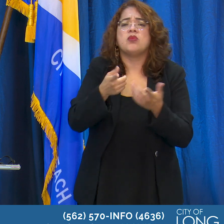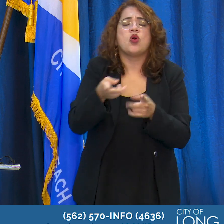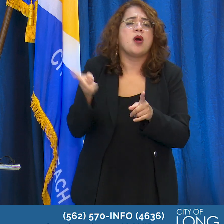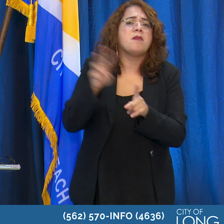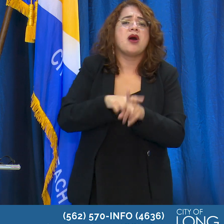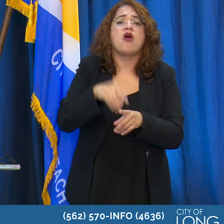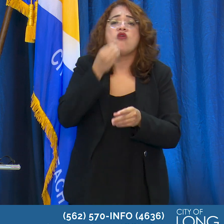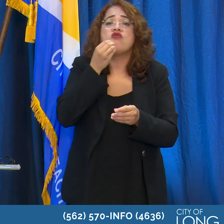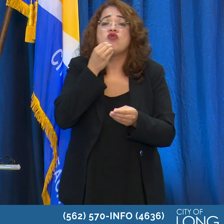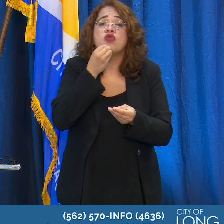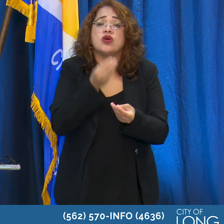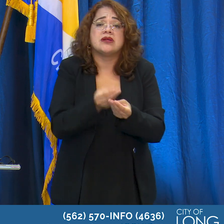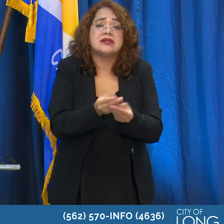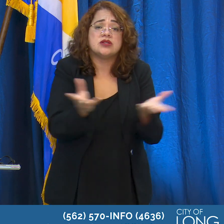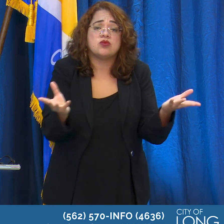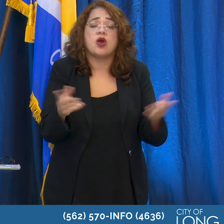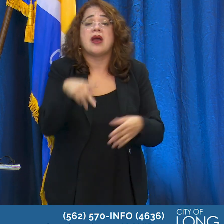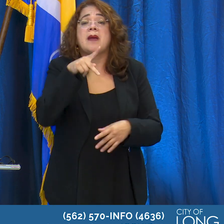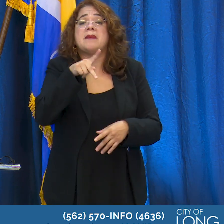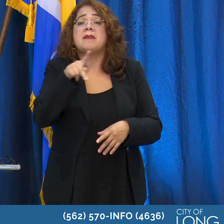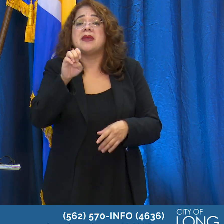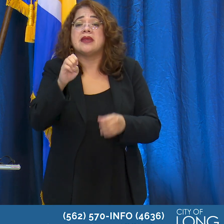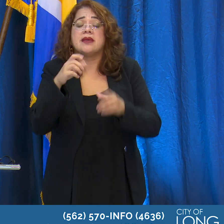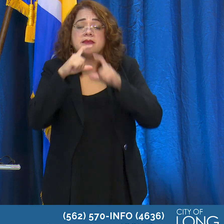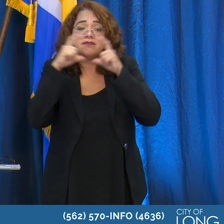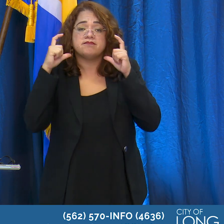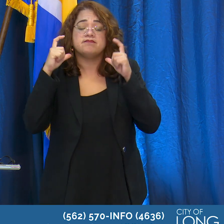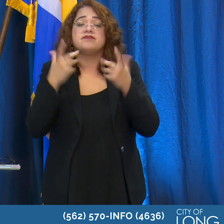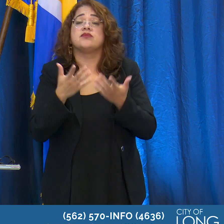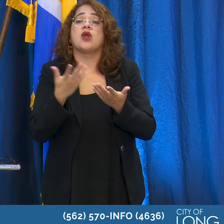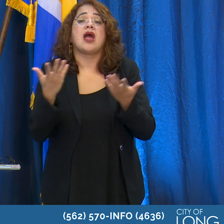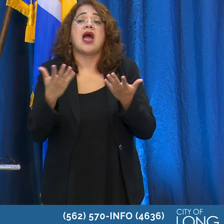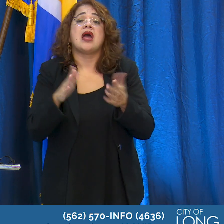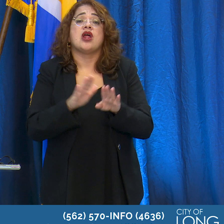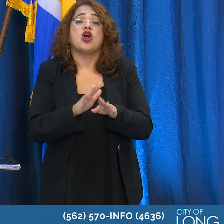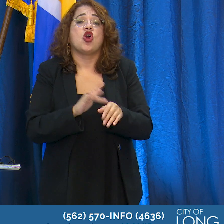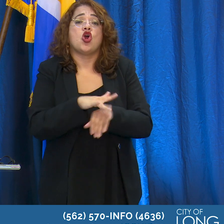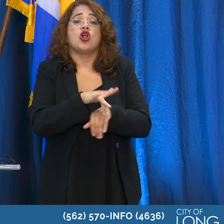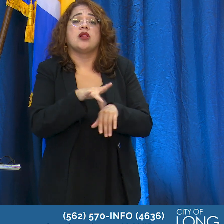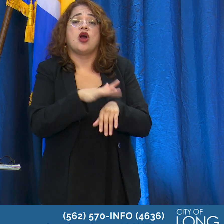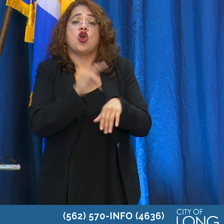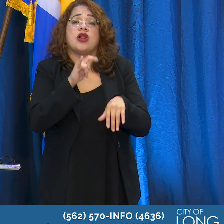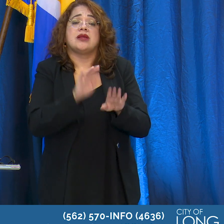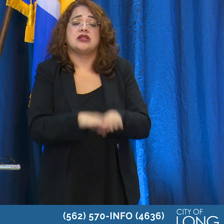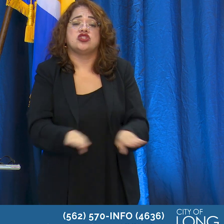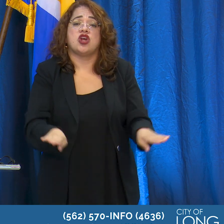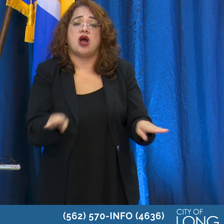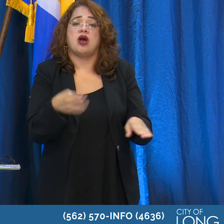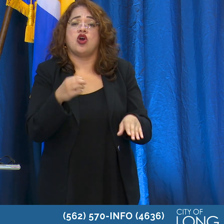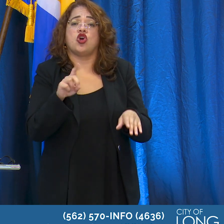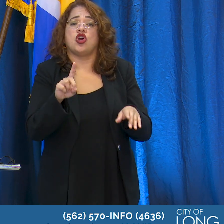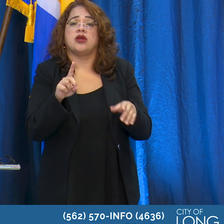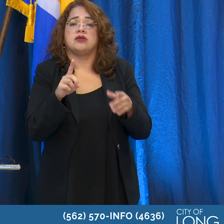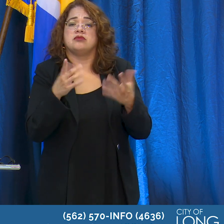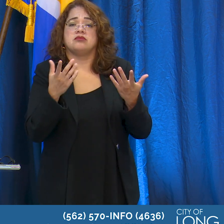food distribution, PPE, and the ability to connect people to early childhood for instance. So all of those are opportunities.